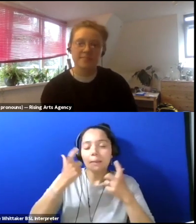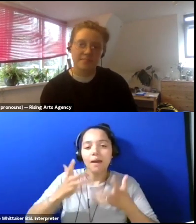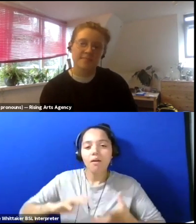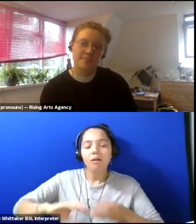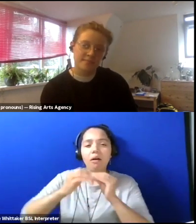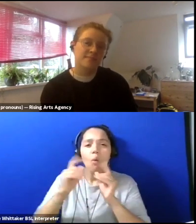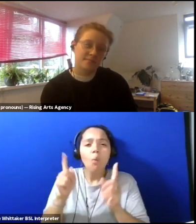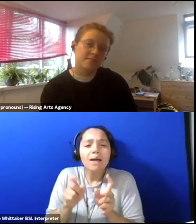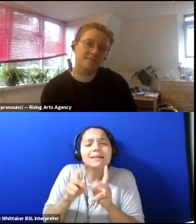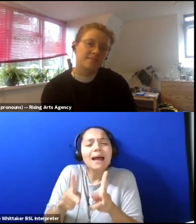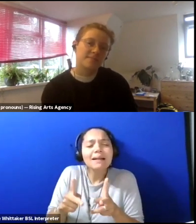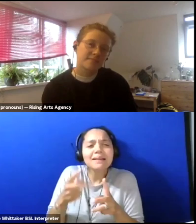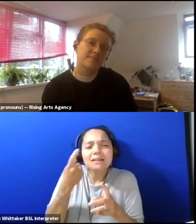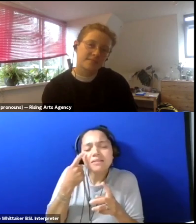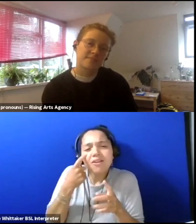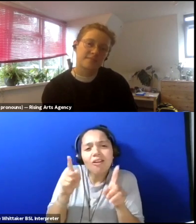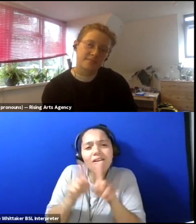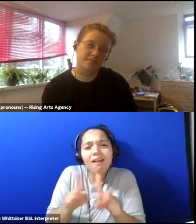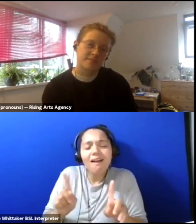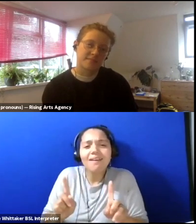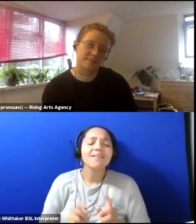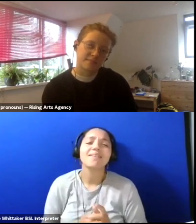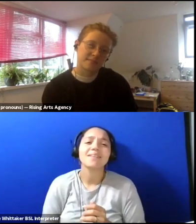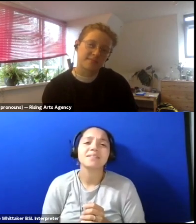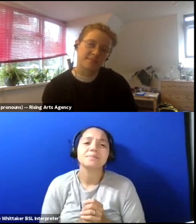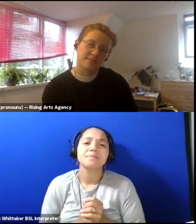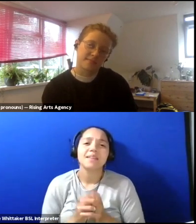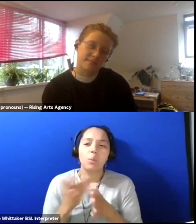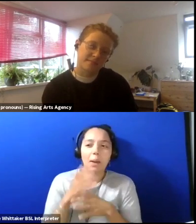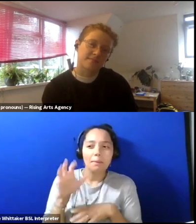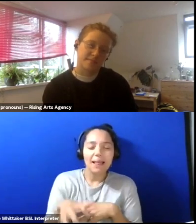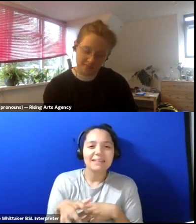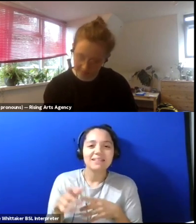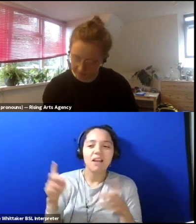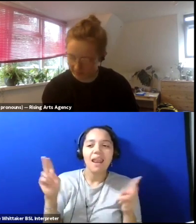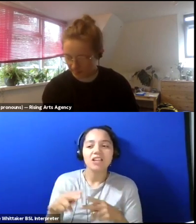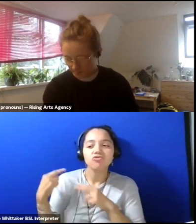can look like for workplaces that are less traditional, where you'll have-